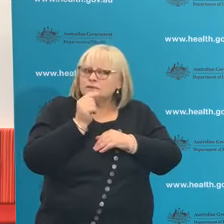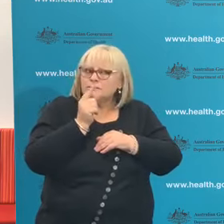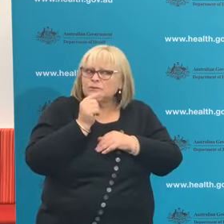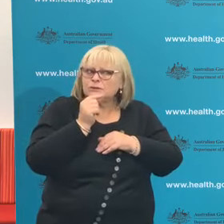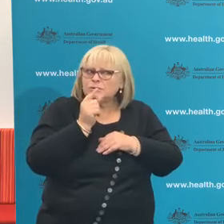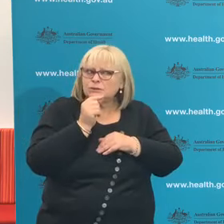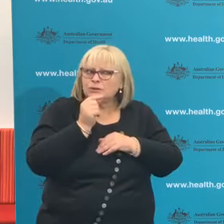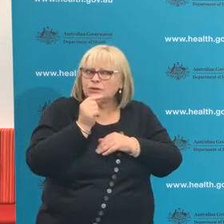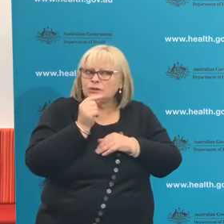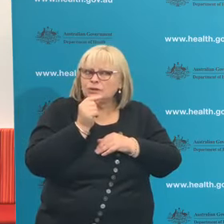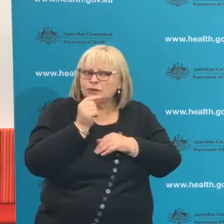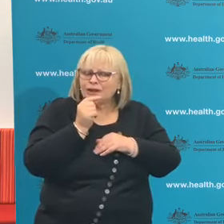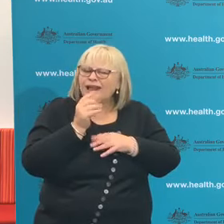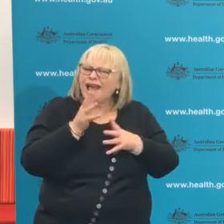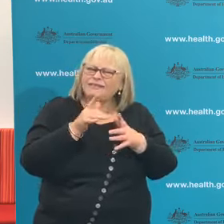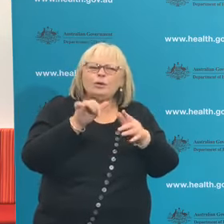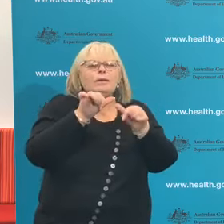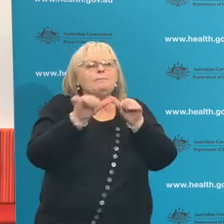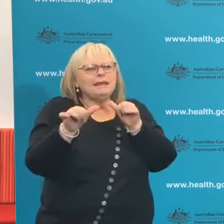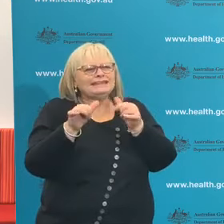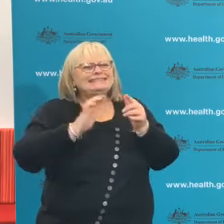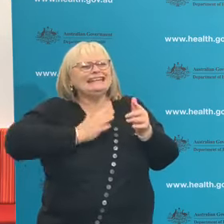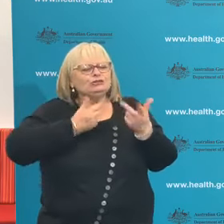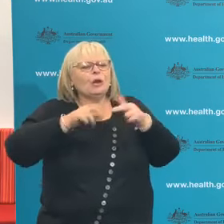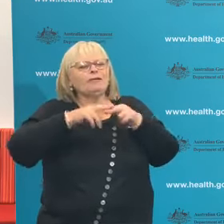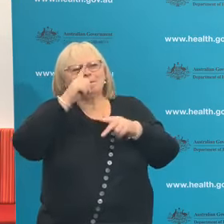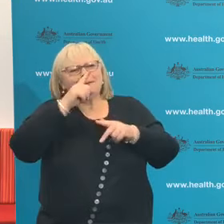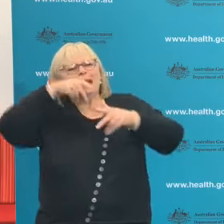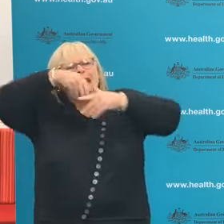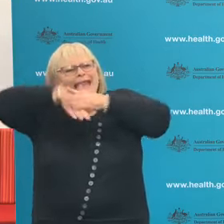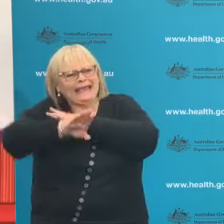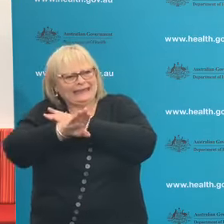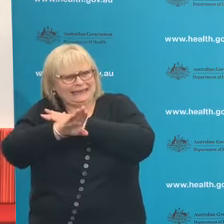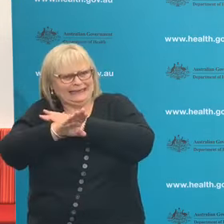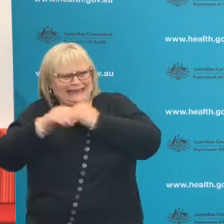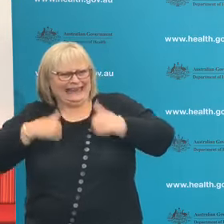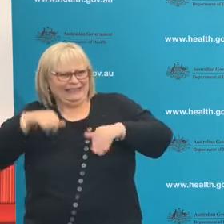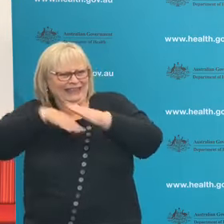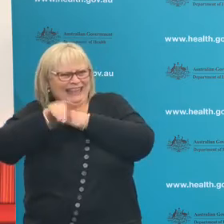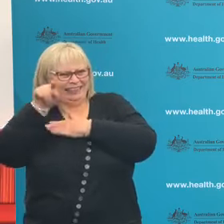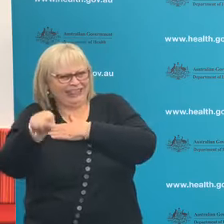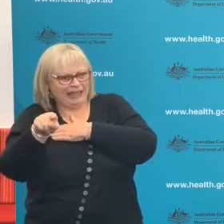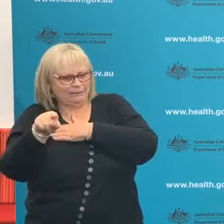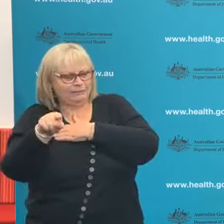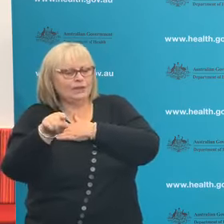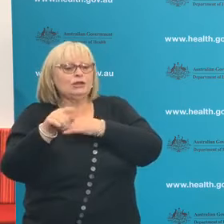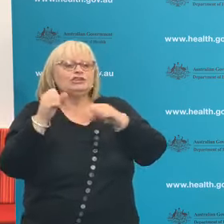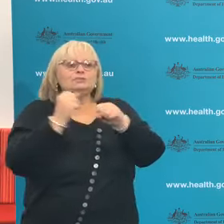in the best interest of the residents to allow highly screened safe limited